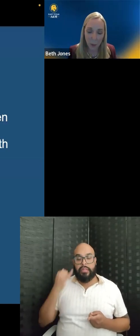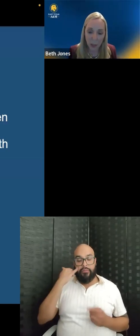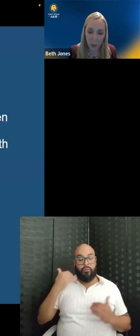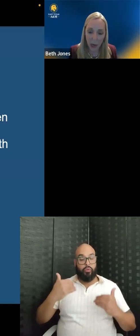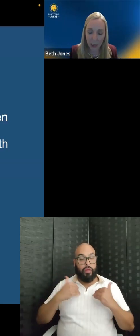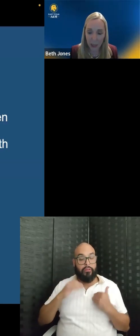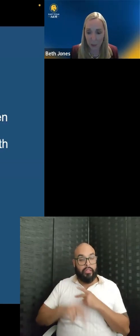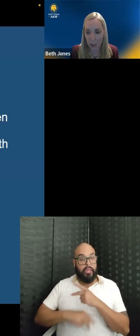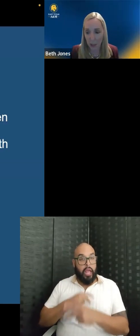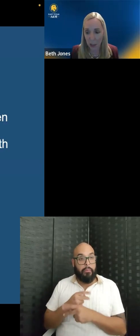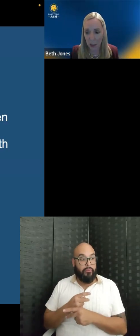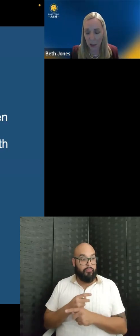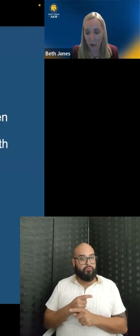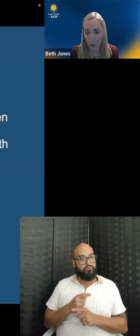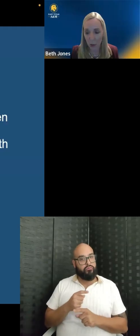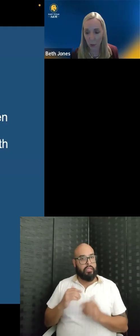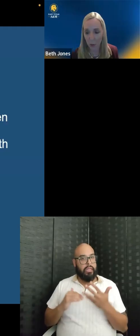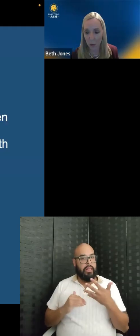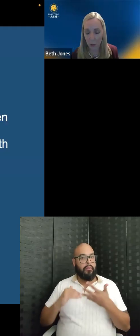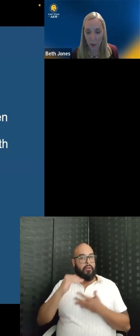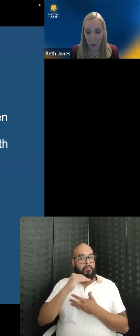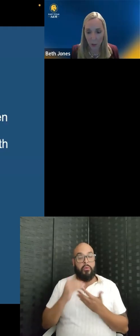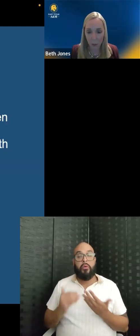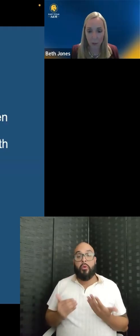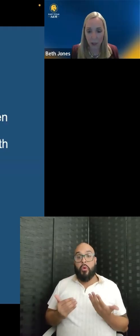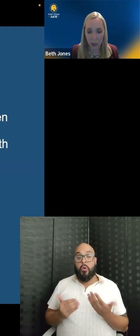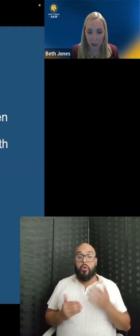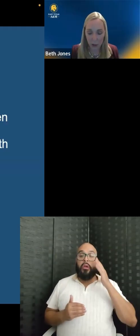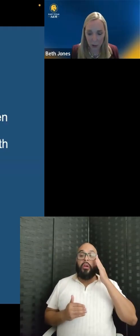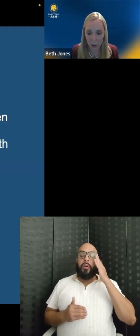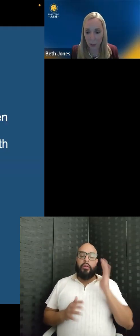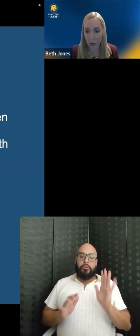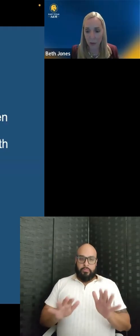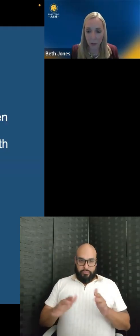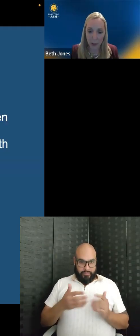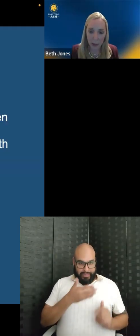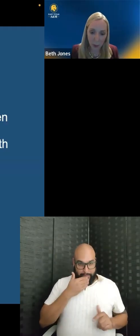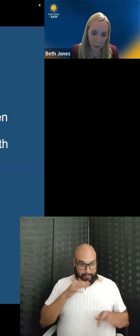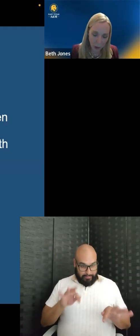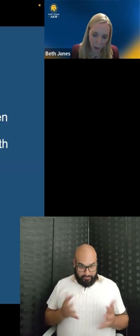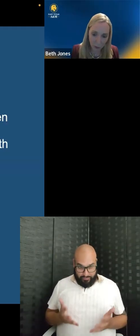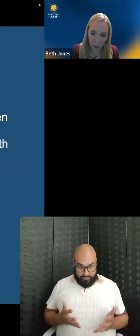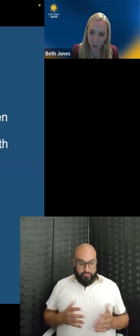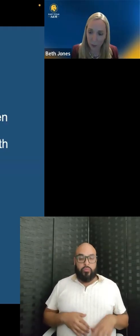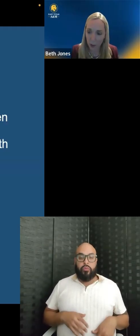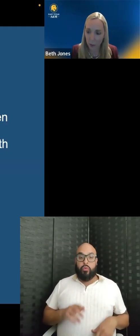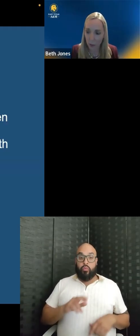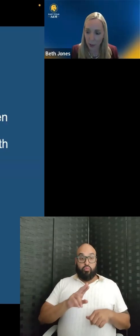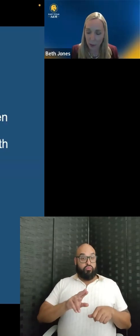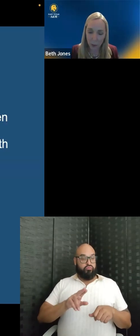And the best way I can explain it is, our normal vision, 20 over 20 is what we strive for, right?